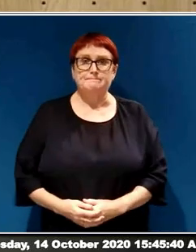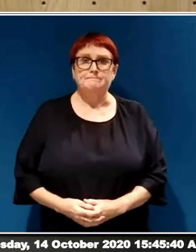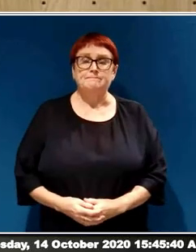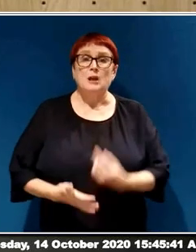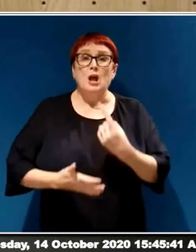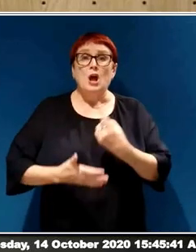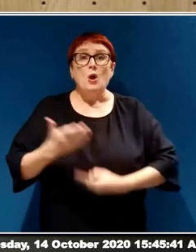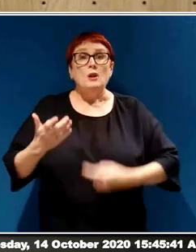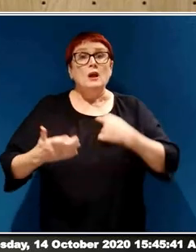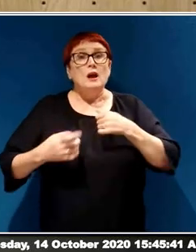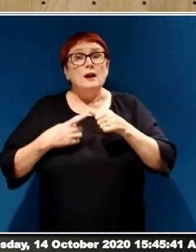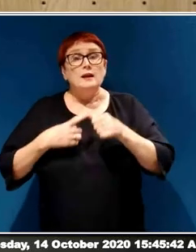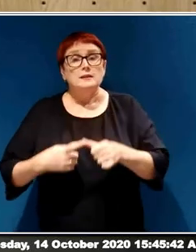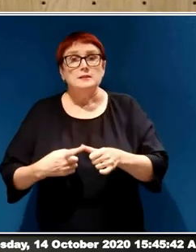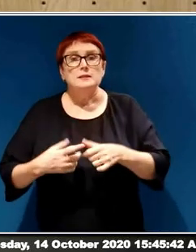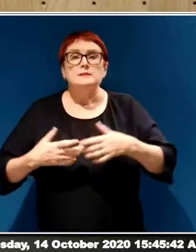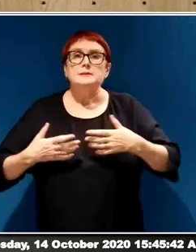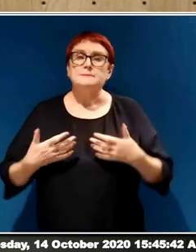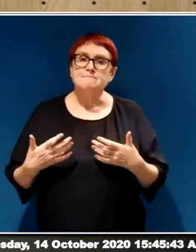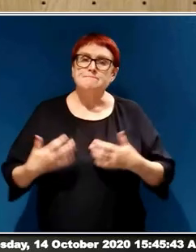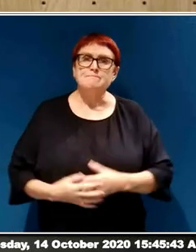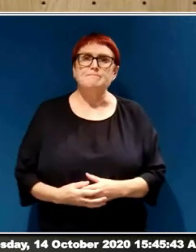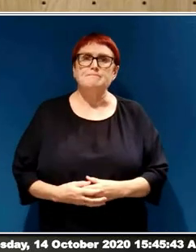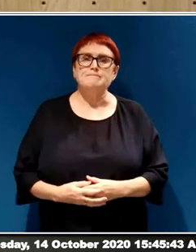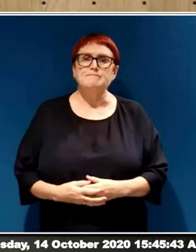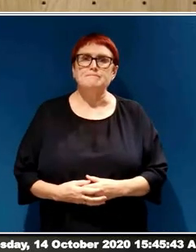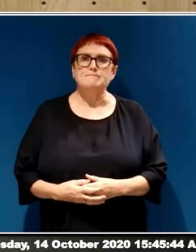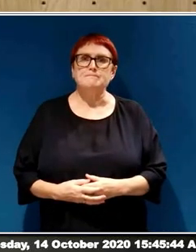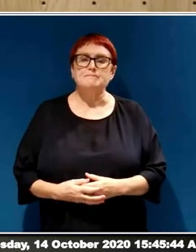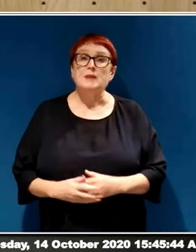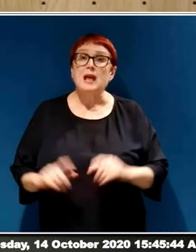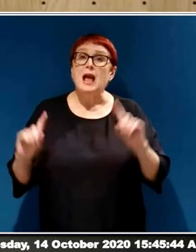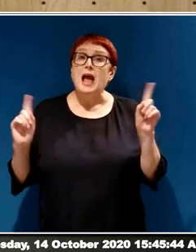we turn our gaze to the things that students can't do, and we present a case